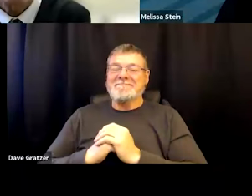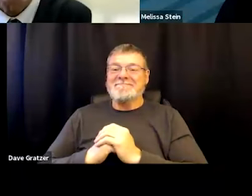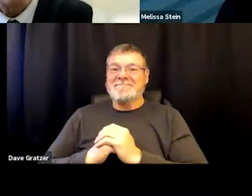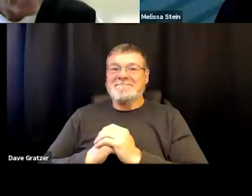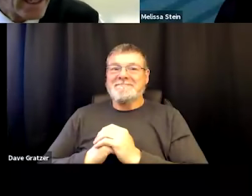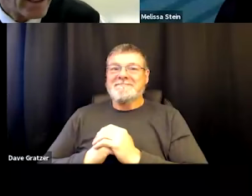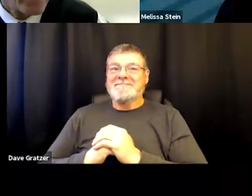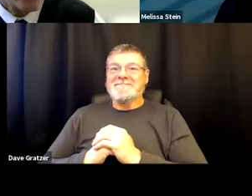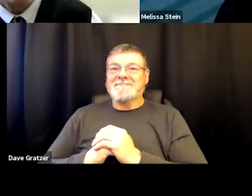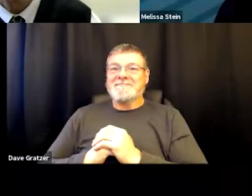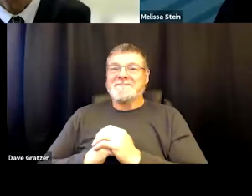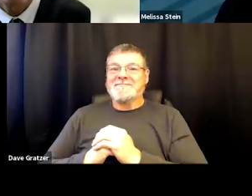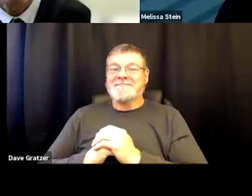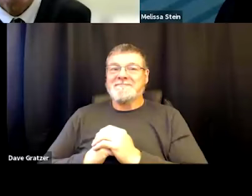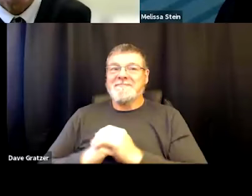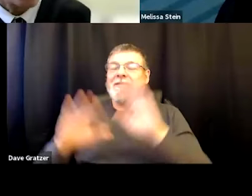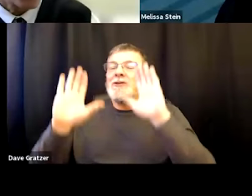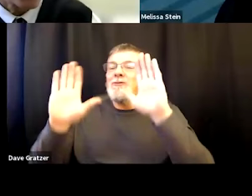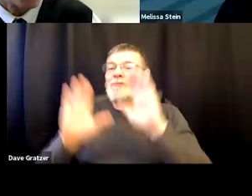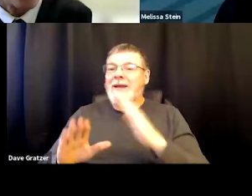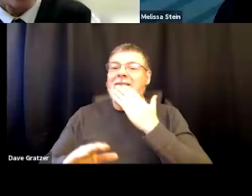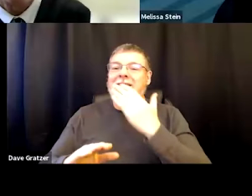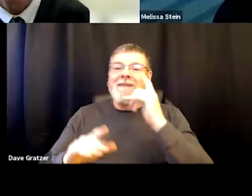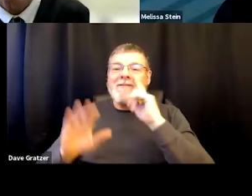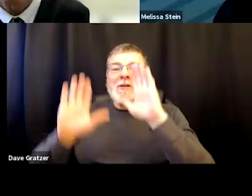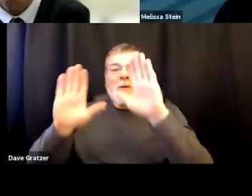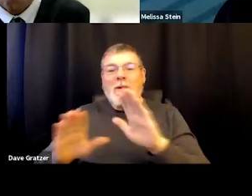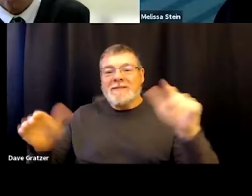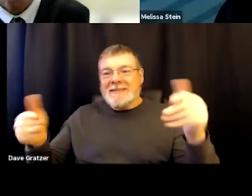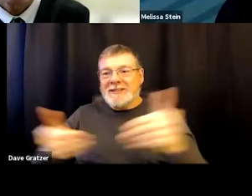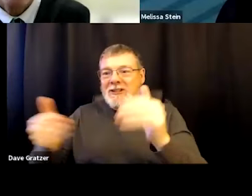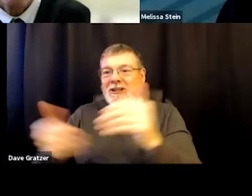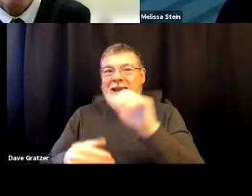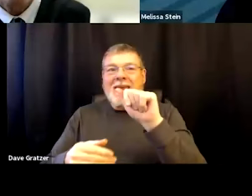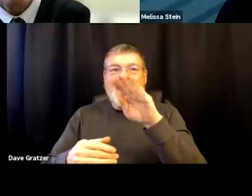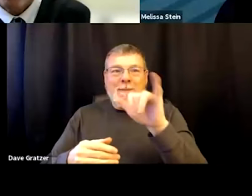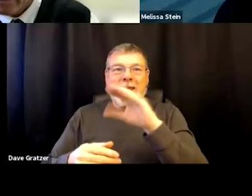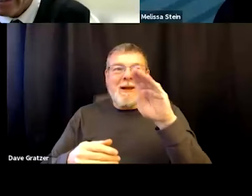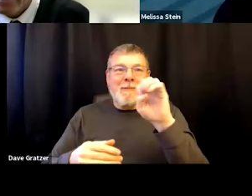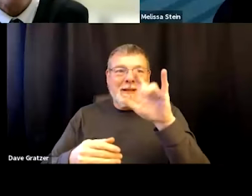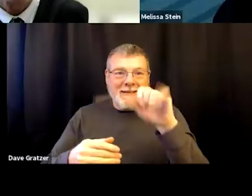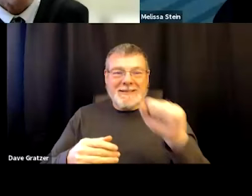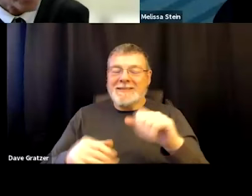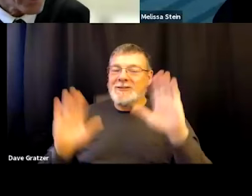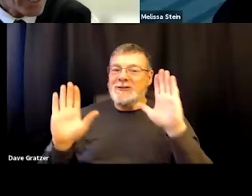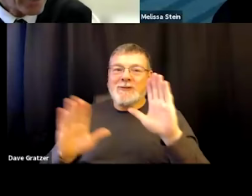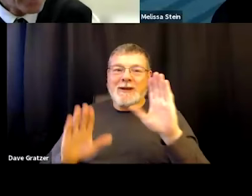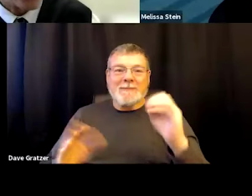Great and thank you for the wonderful introduction, both Amy and Melissa. It's great to be here today with everyone